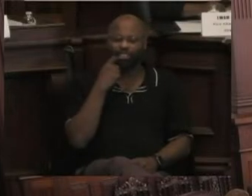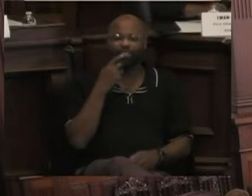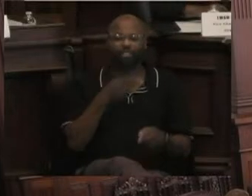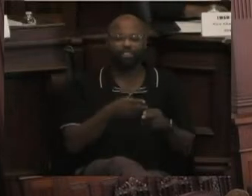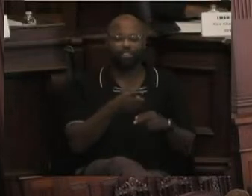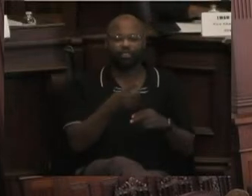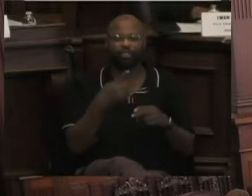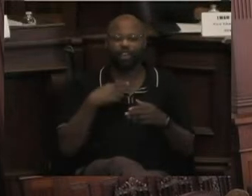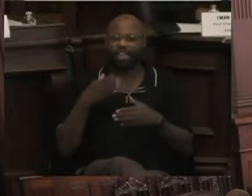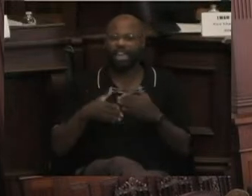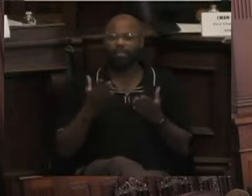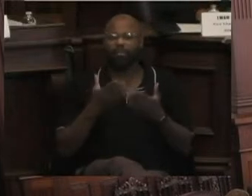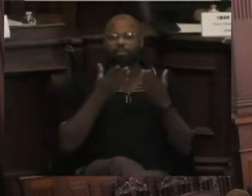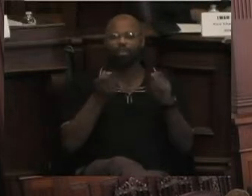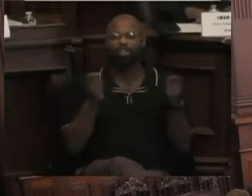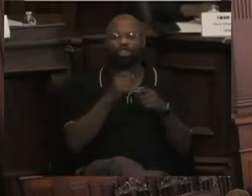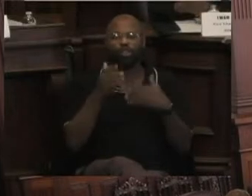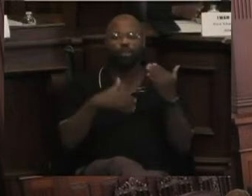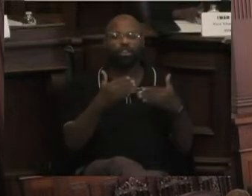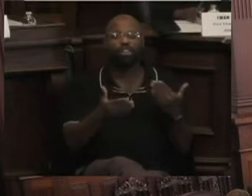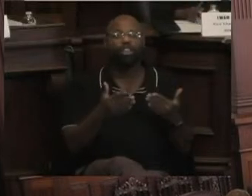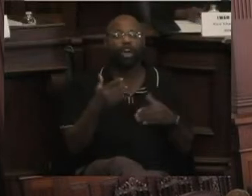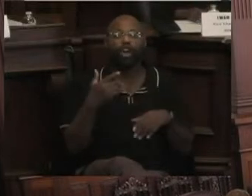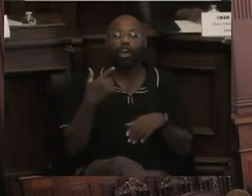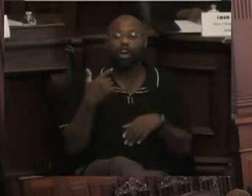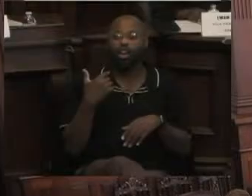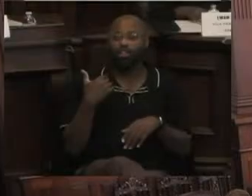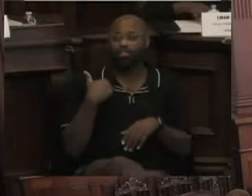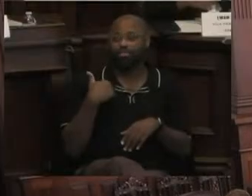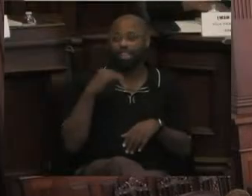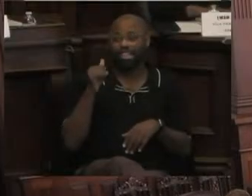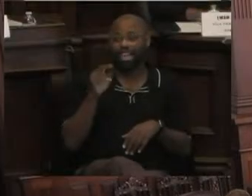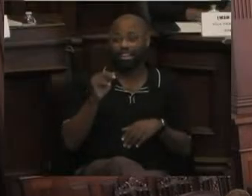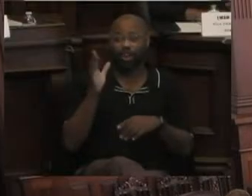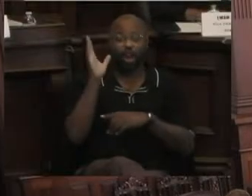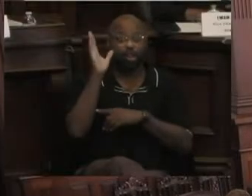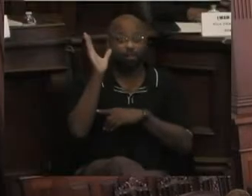Doctor Meyers small just mentioned, we are at the tail